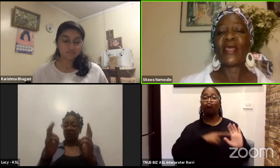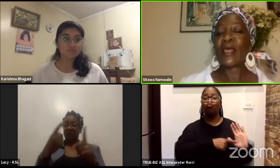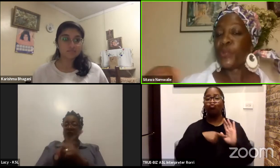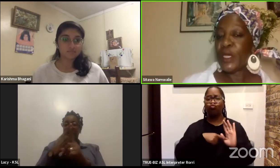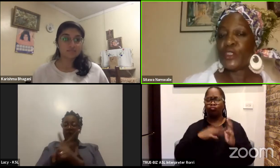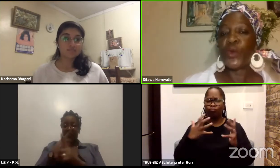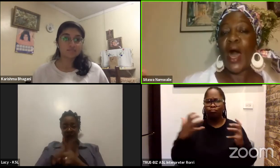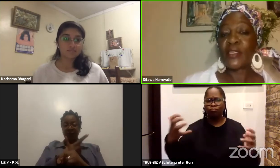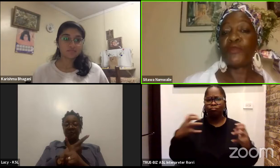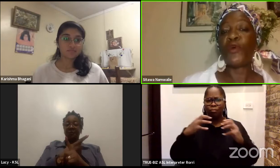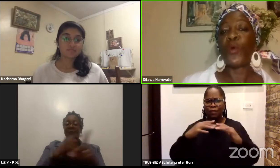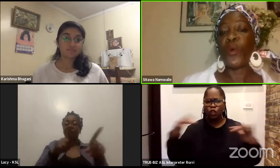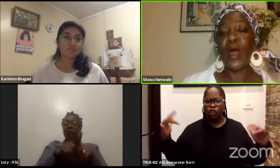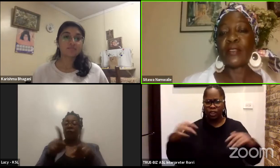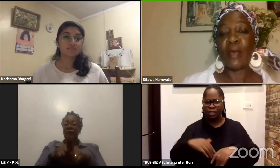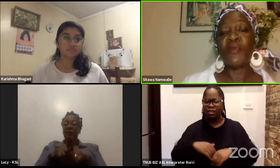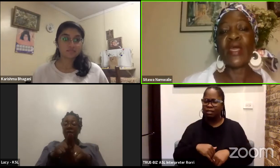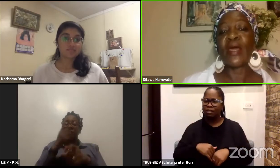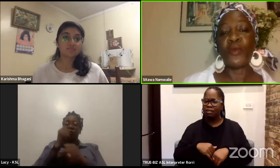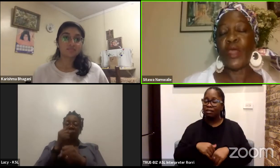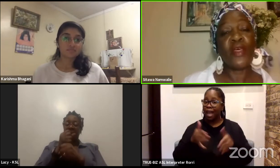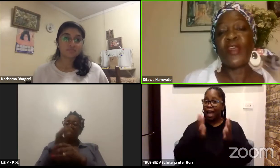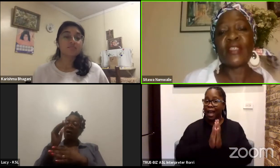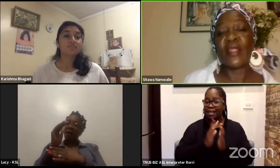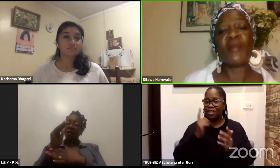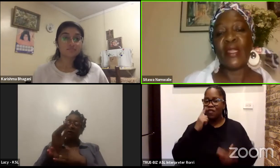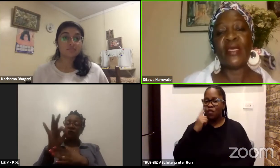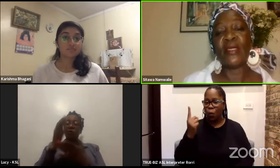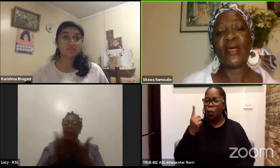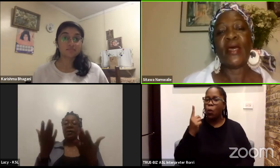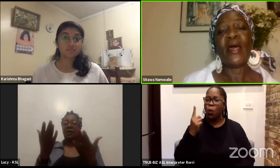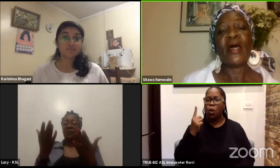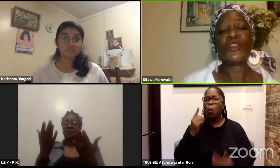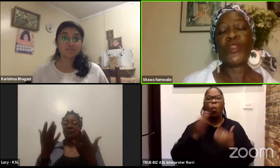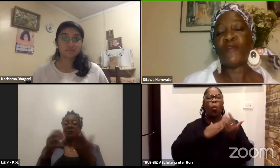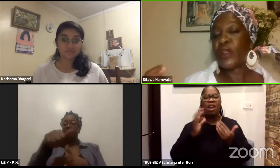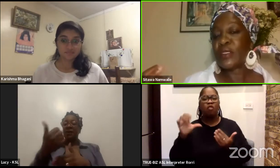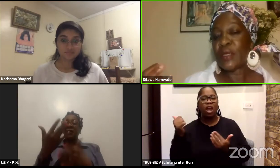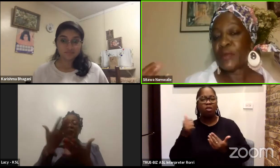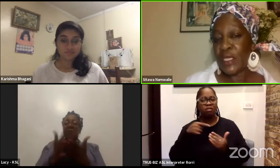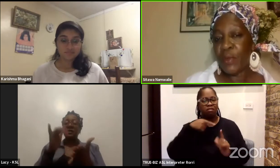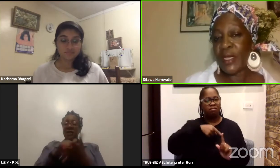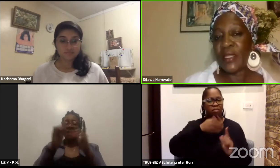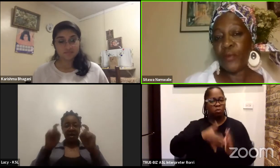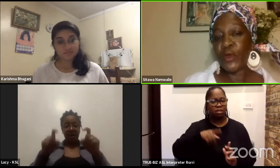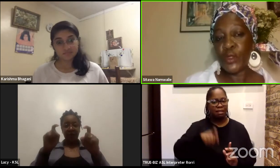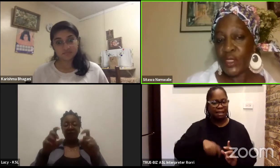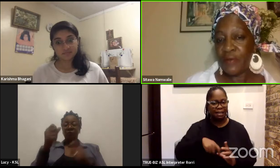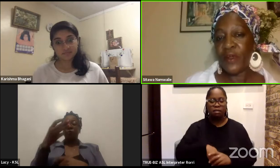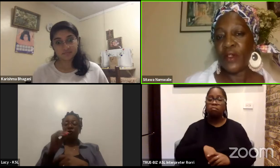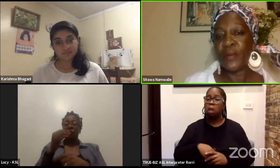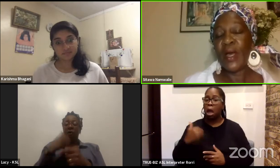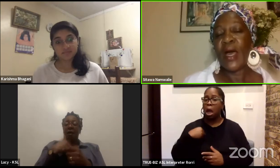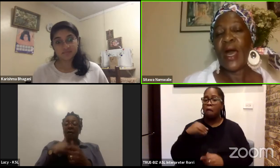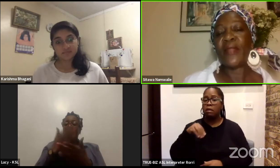and they get to pitch to ask for the other things that they may need. So they've gotten some seed money, they've produced a film